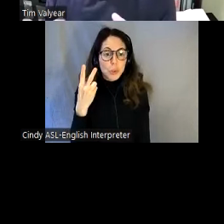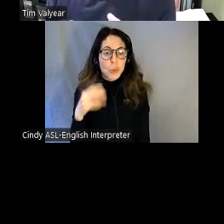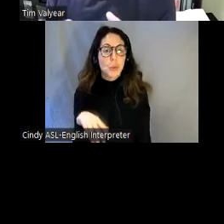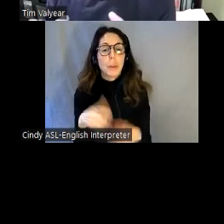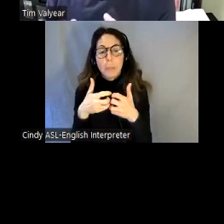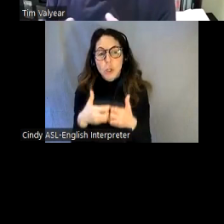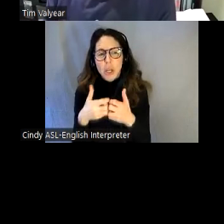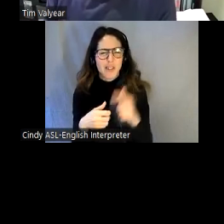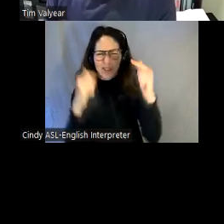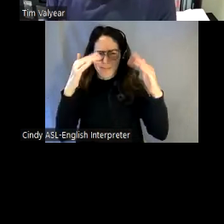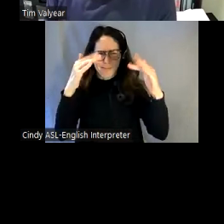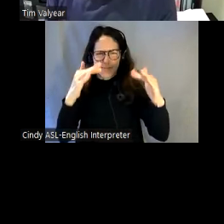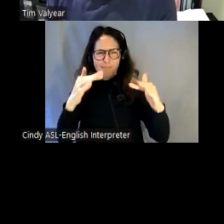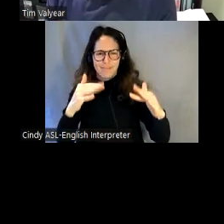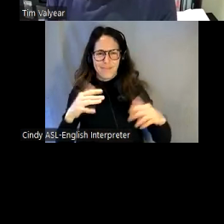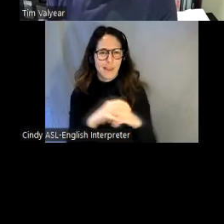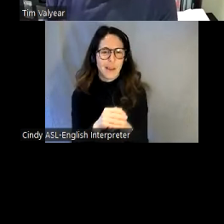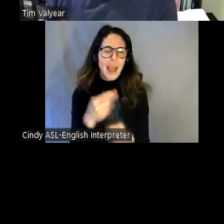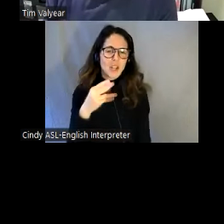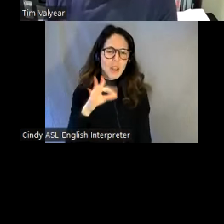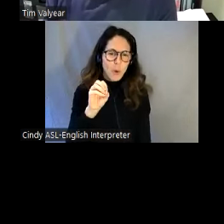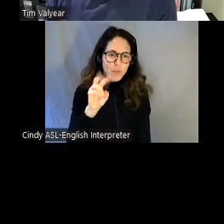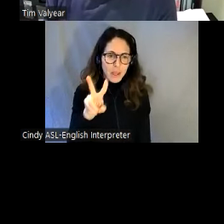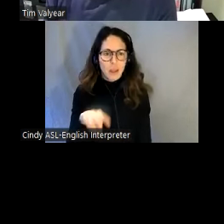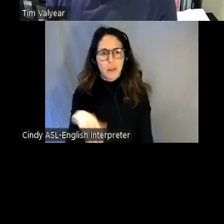, changing the inner can LA, doing noninvasive BIPAP or